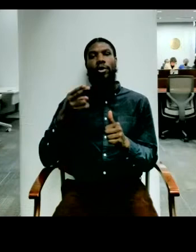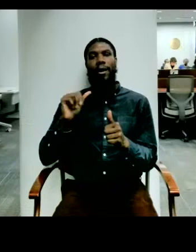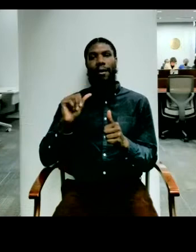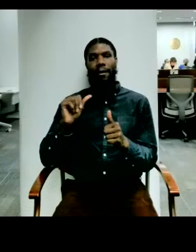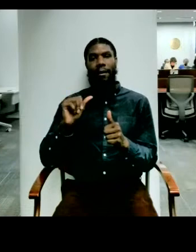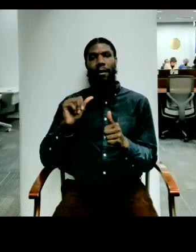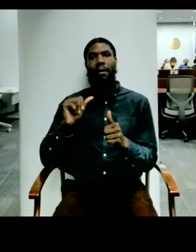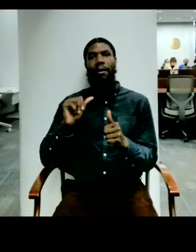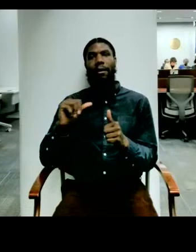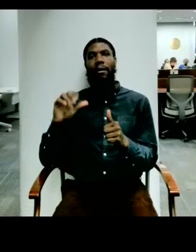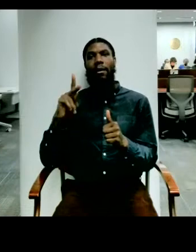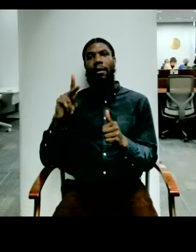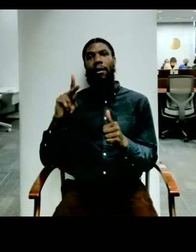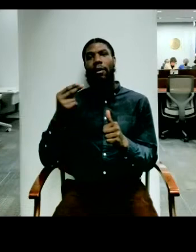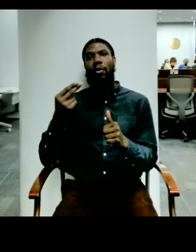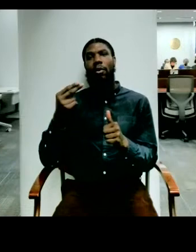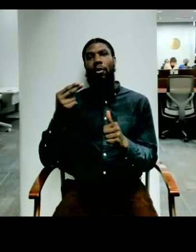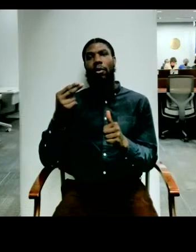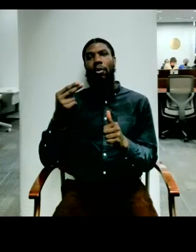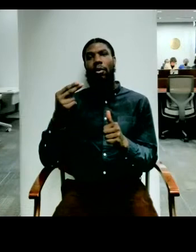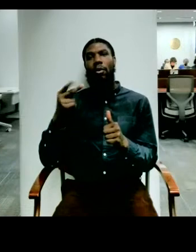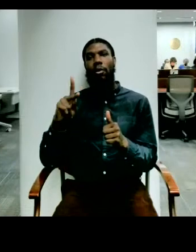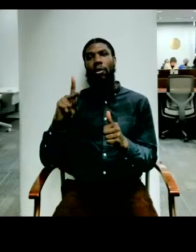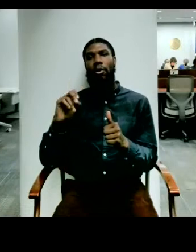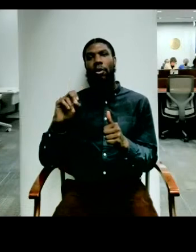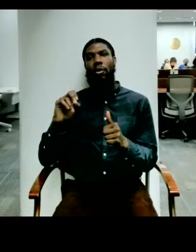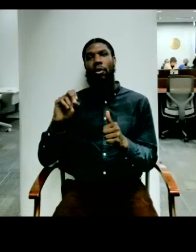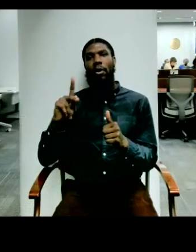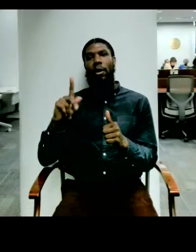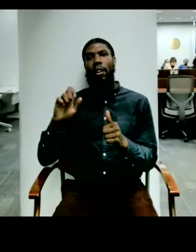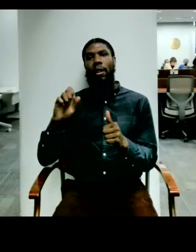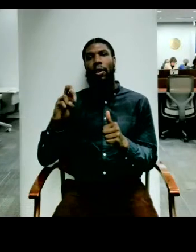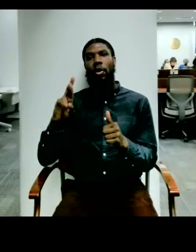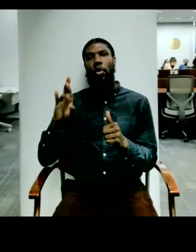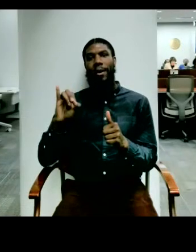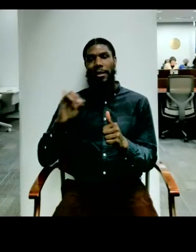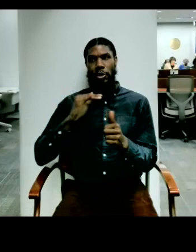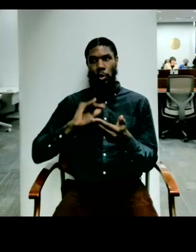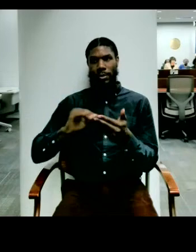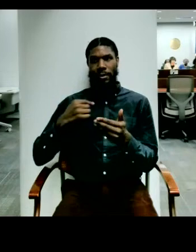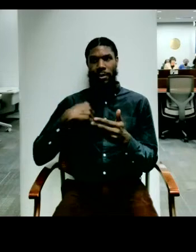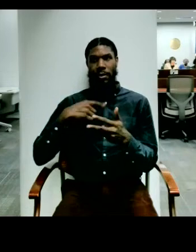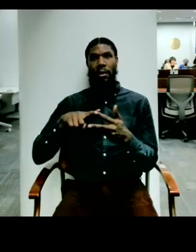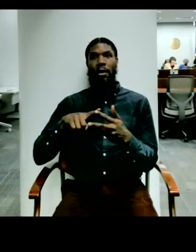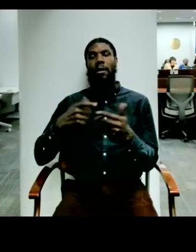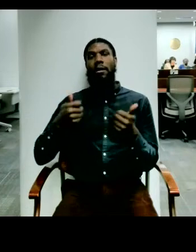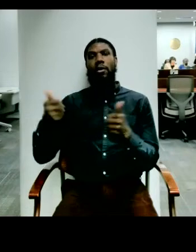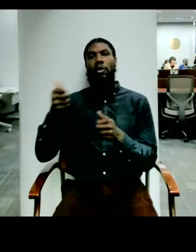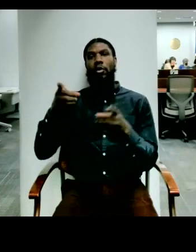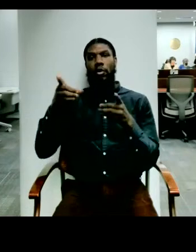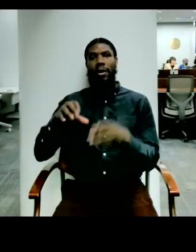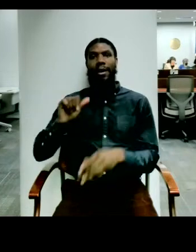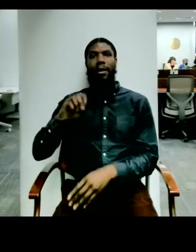excuse me, Executive Director of AAPI Equity Alliance.